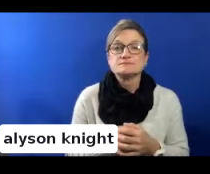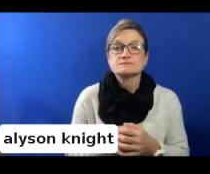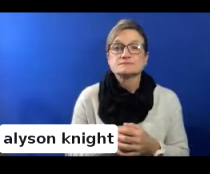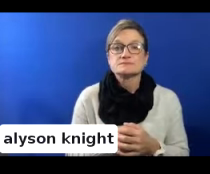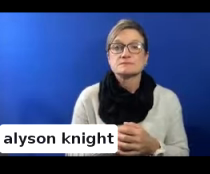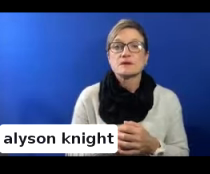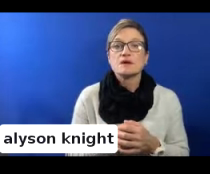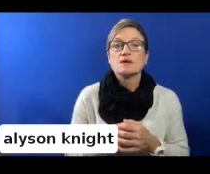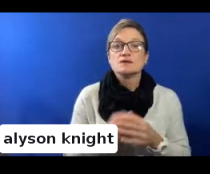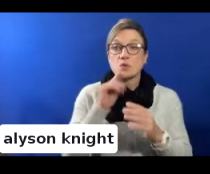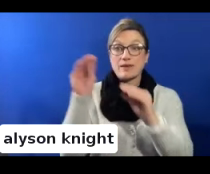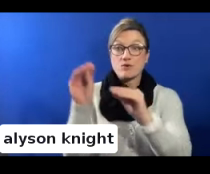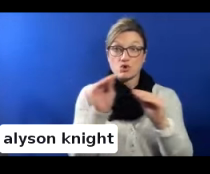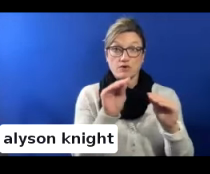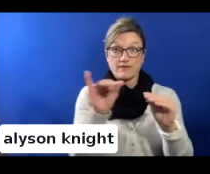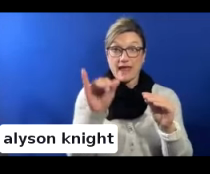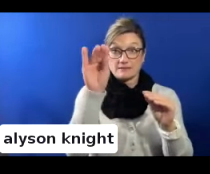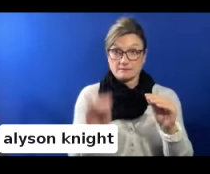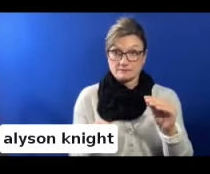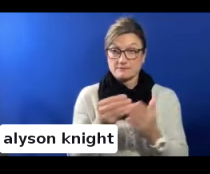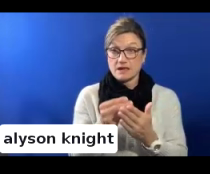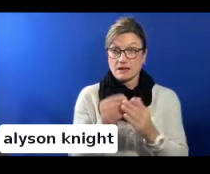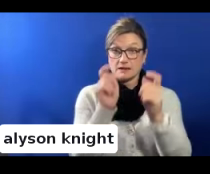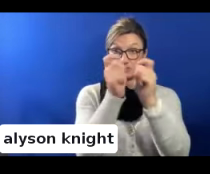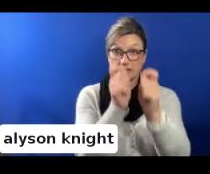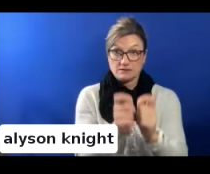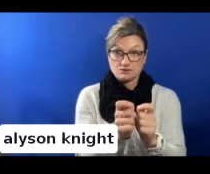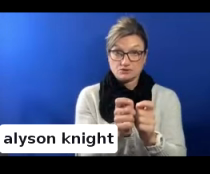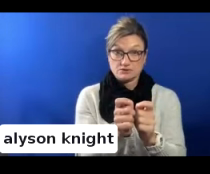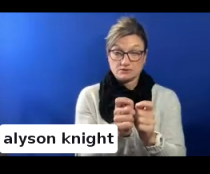We have moved approved budget revision, this is the new column,